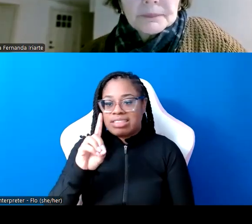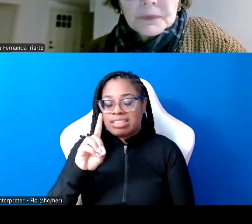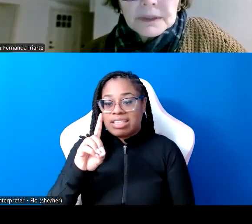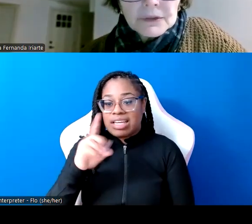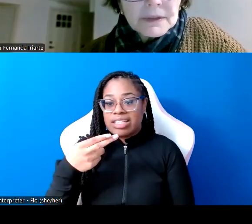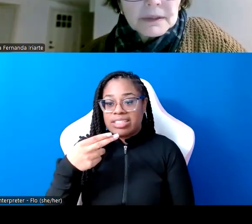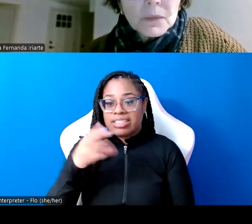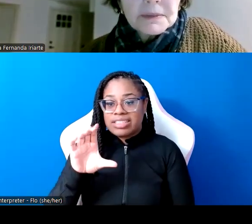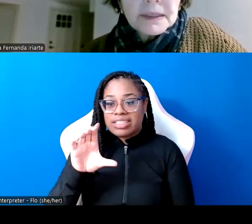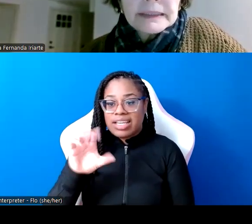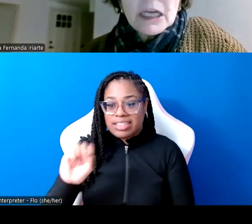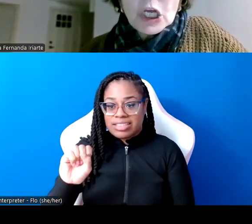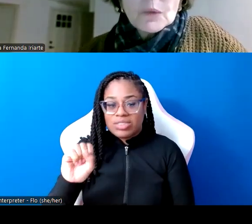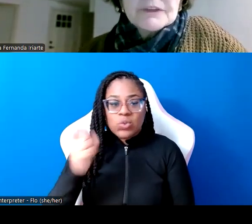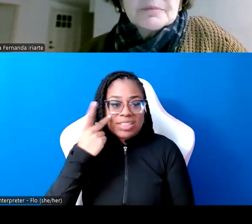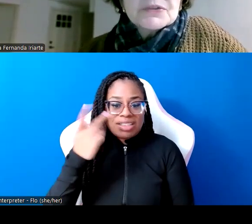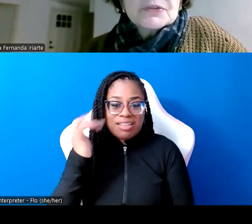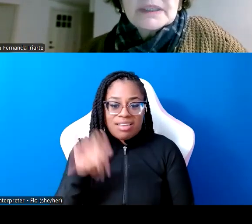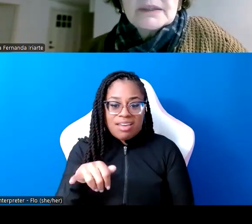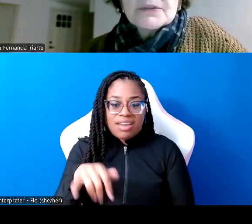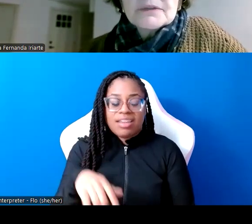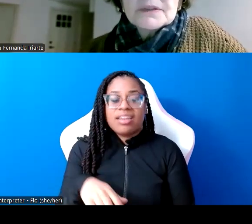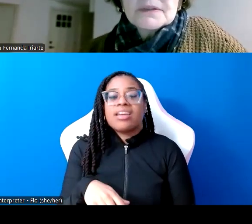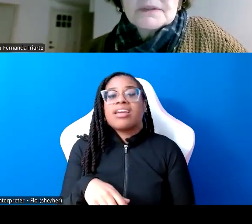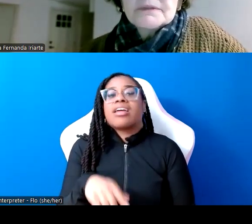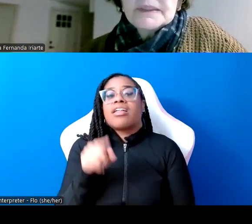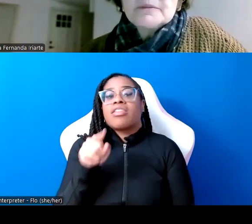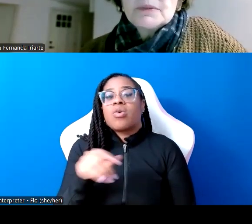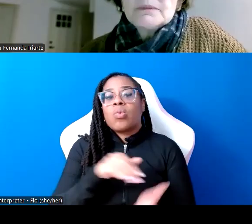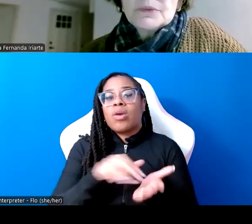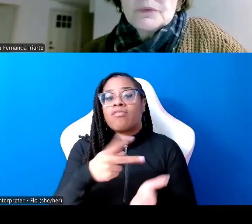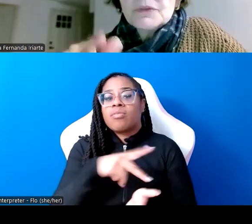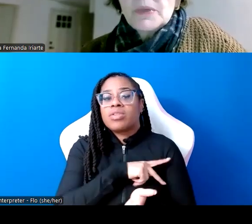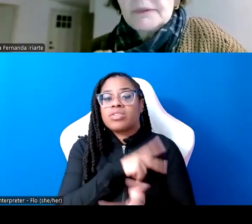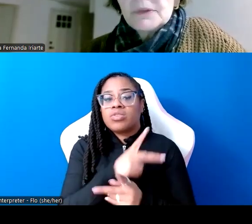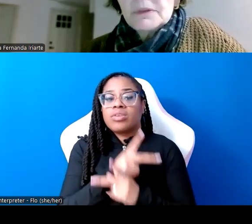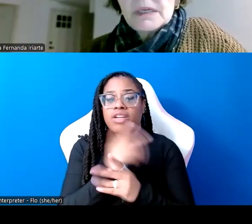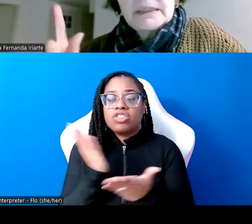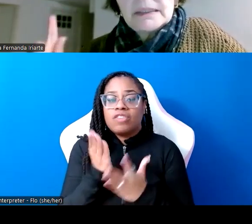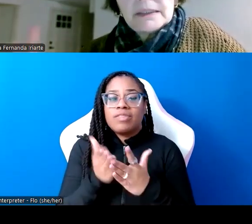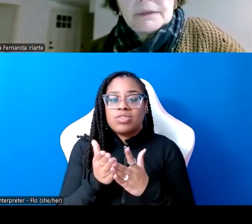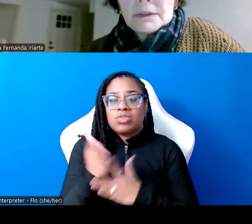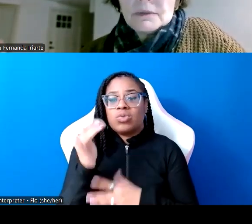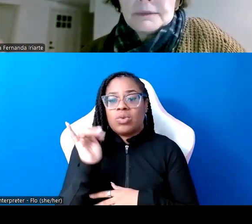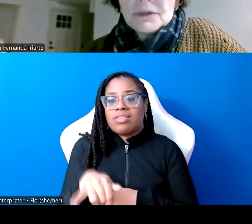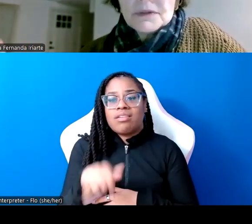The DHCS website waiver Personal Care Services is available through this waiver, not any of the other waivers.